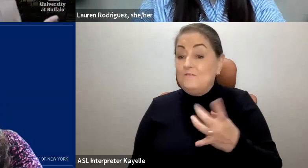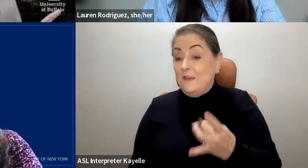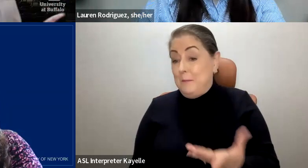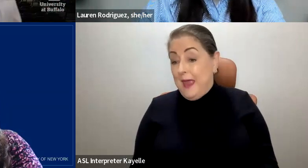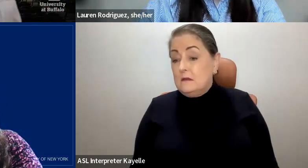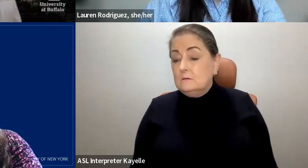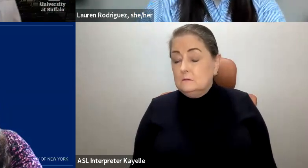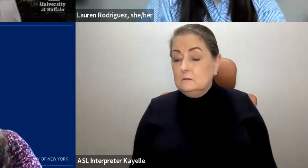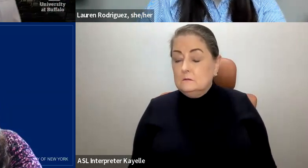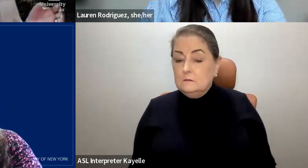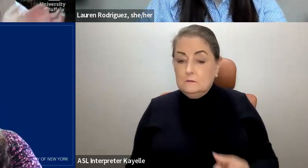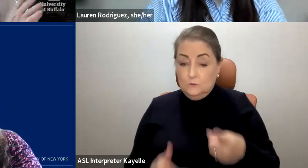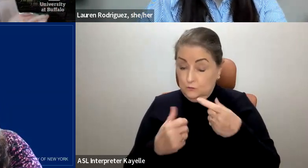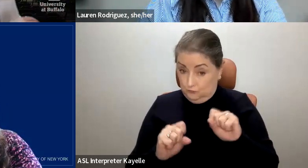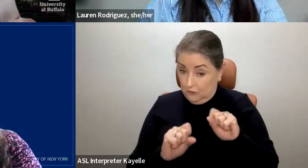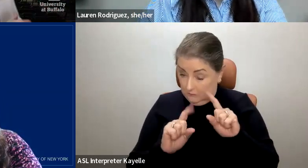whether you tried to do this, and is there an opportunity here